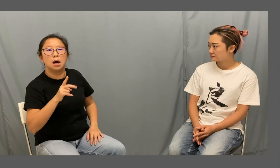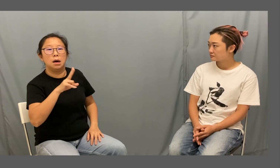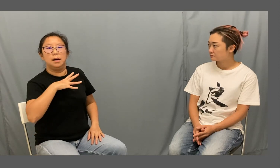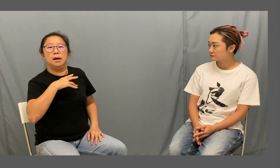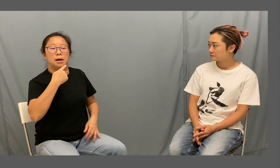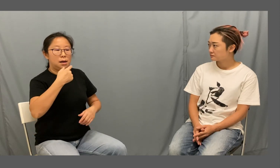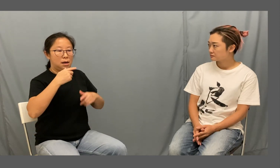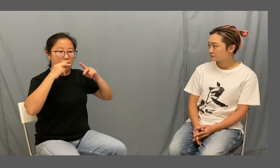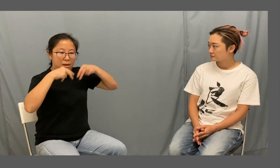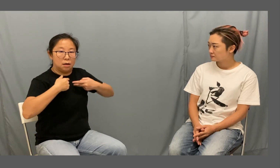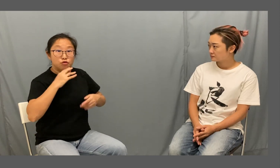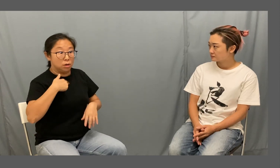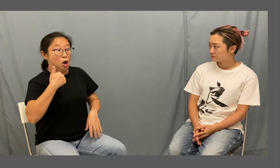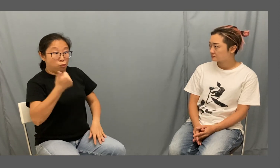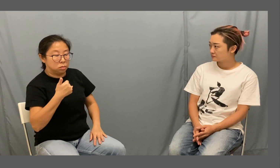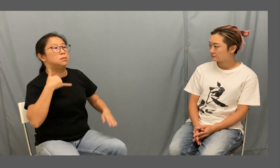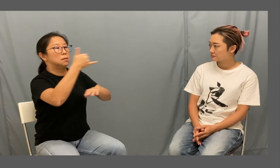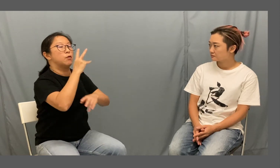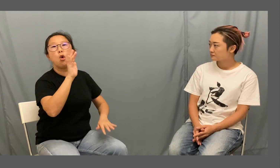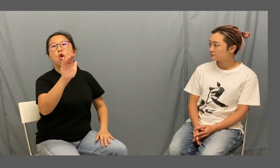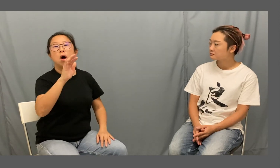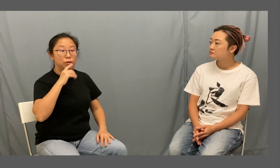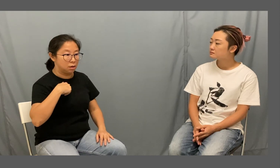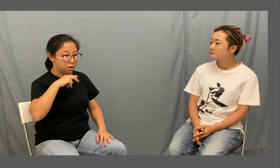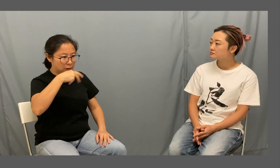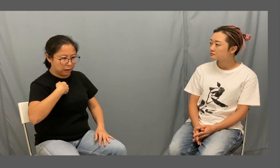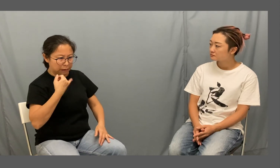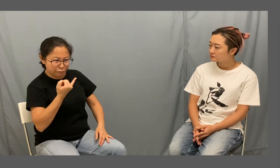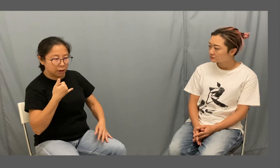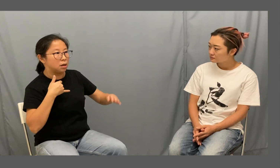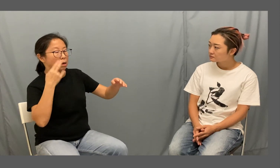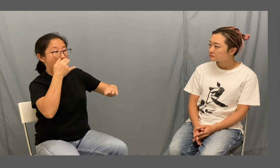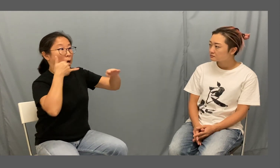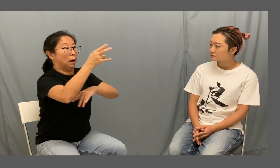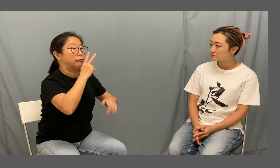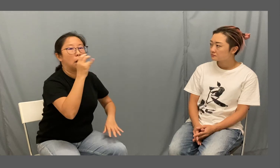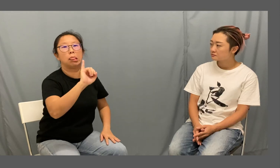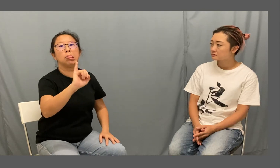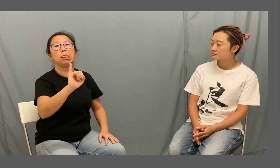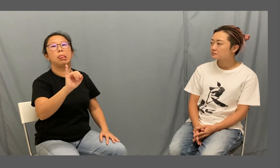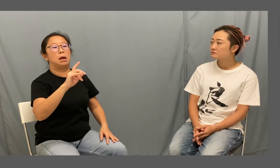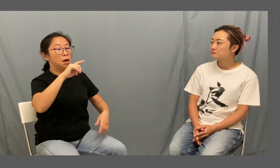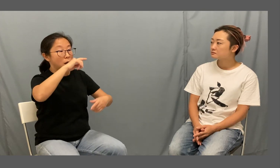We take the job we are competent at interpreting We deny an assignment if we are unfit